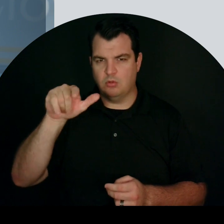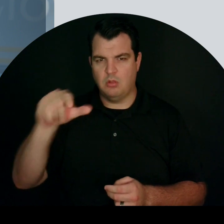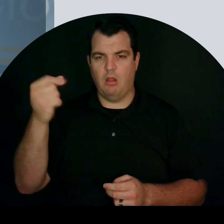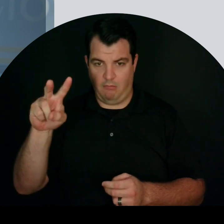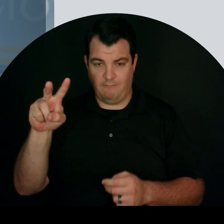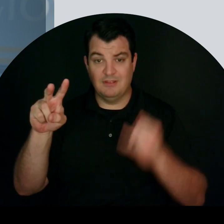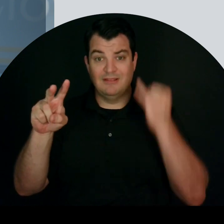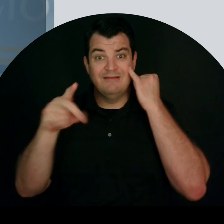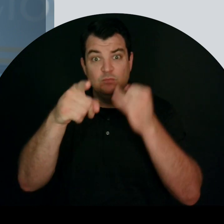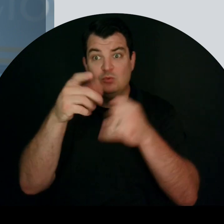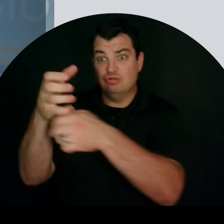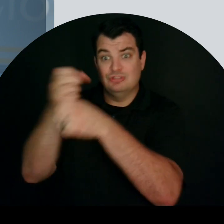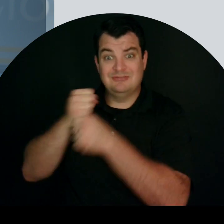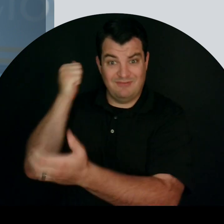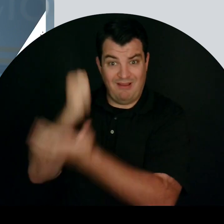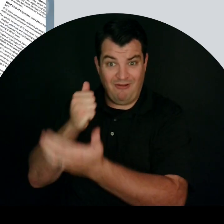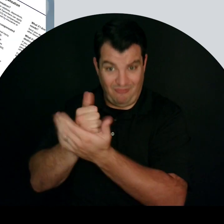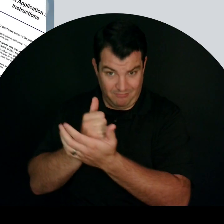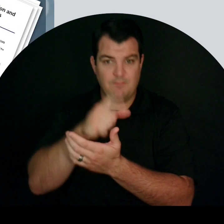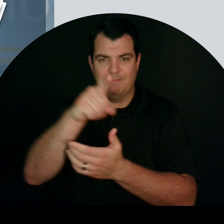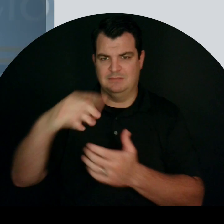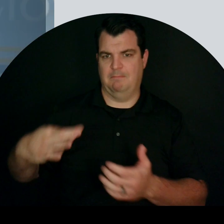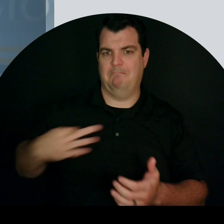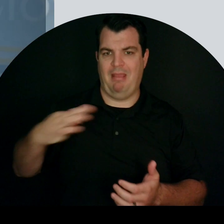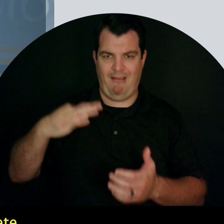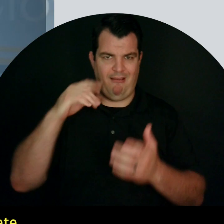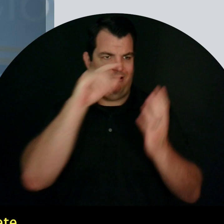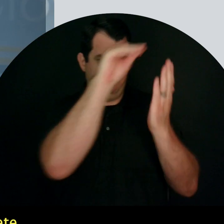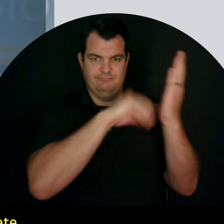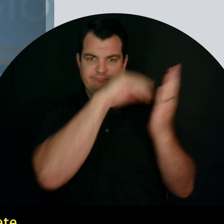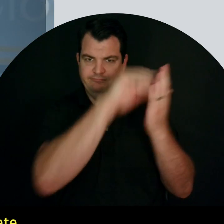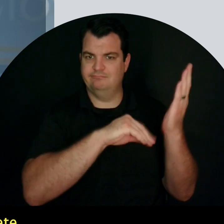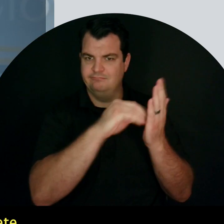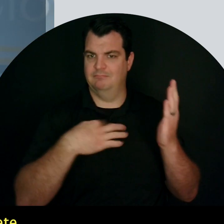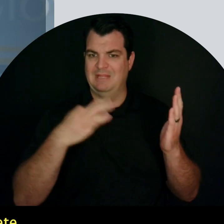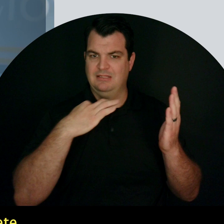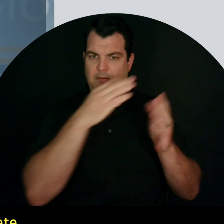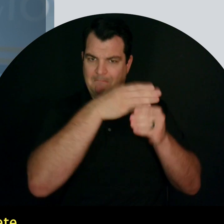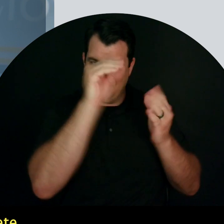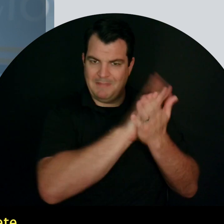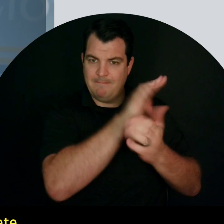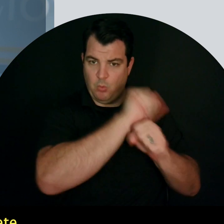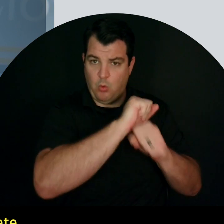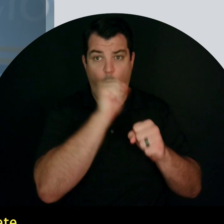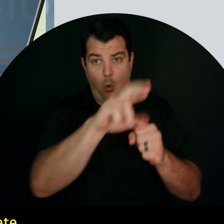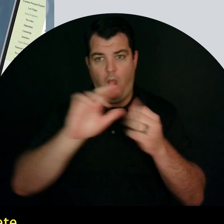To receive help, a crime victim must apply to OVS. A victim may complete a paper application or apply